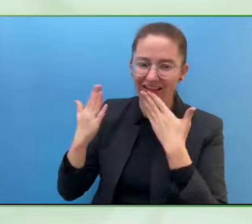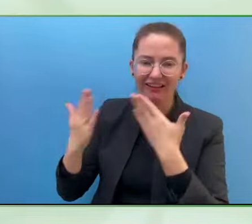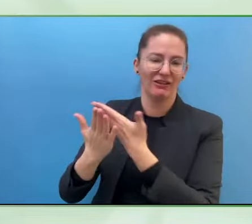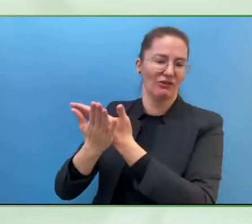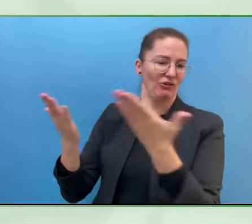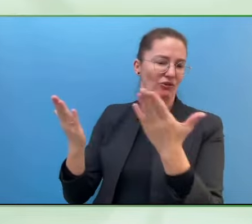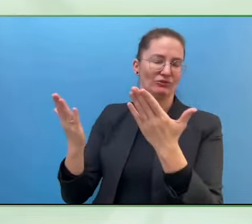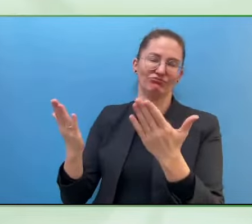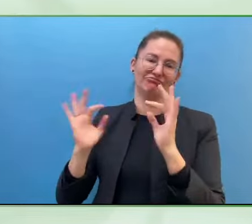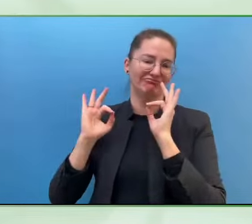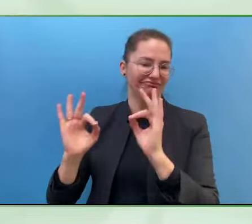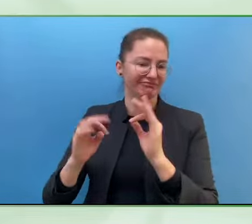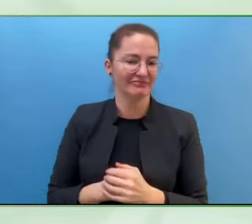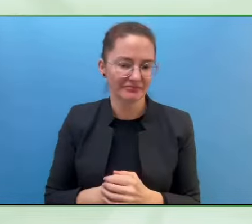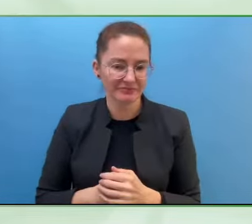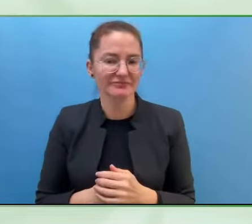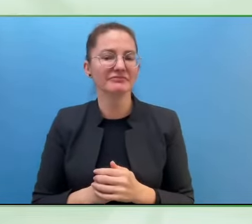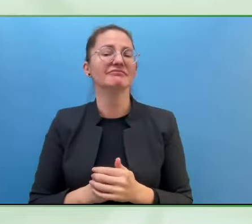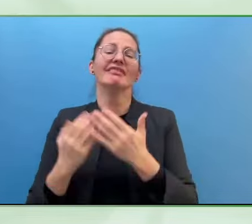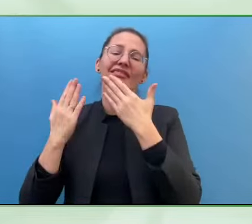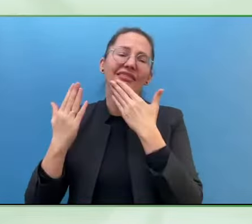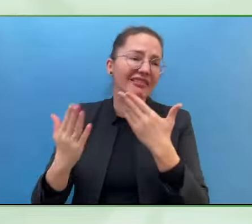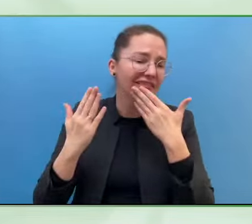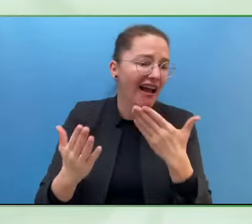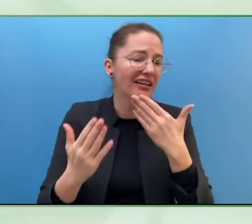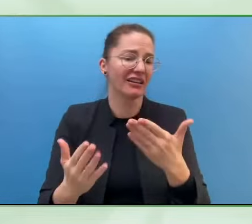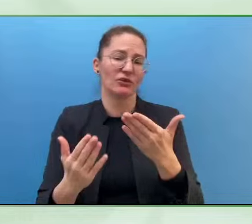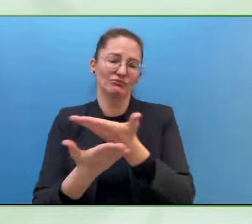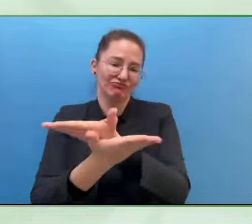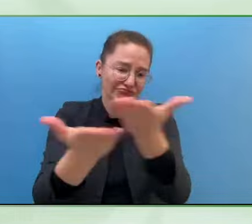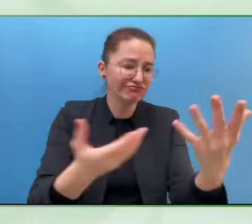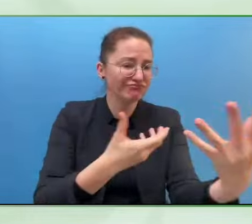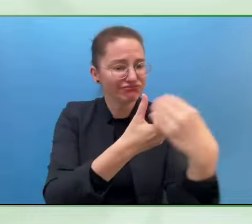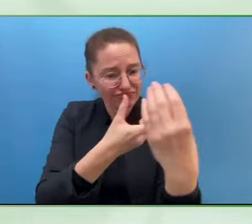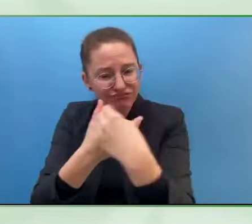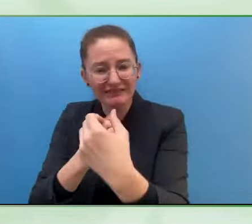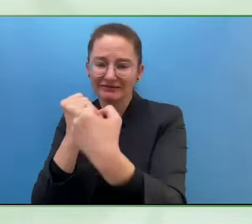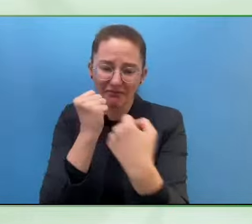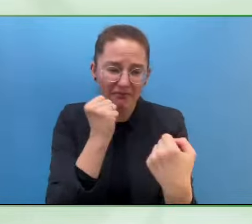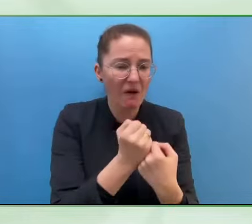Thank you and goodbye.